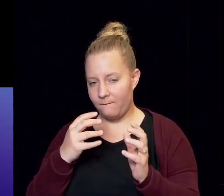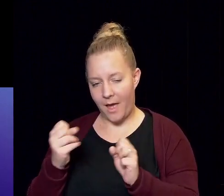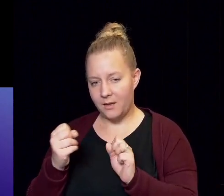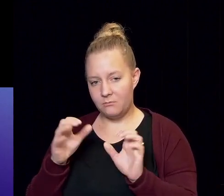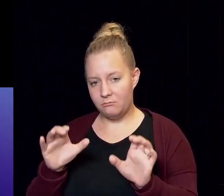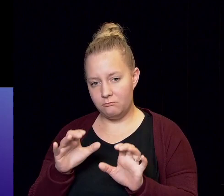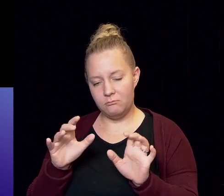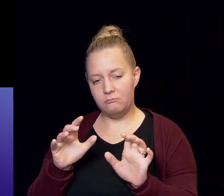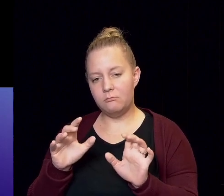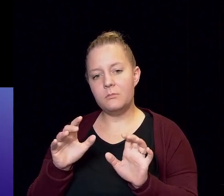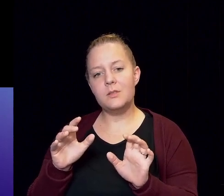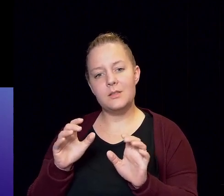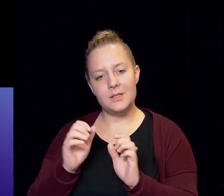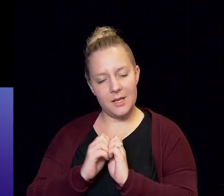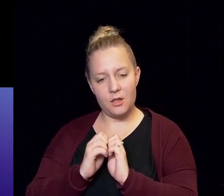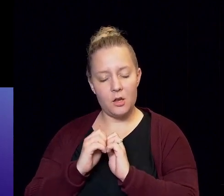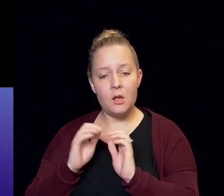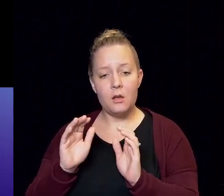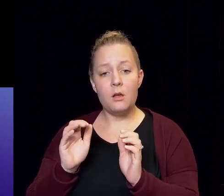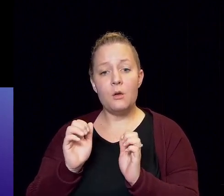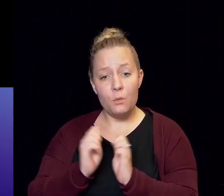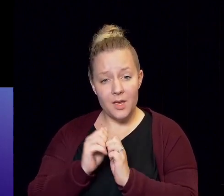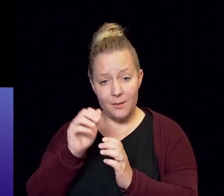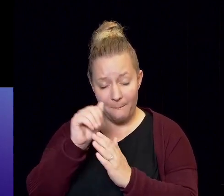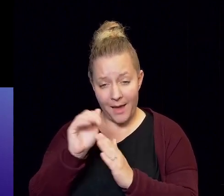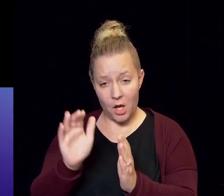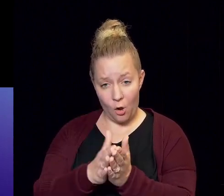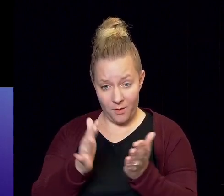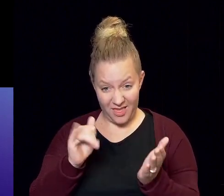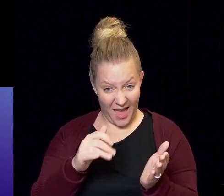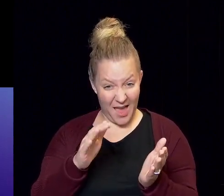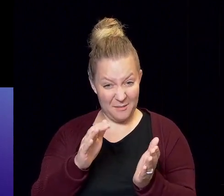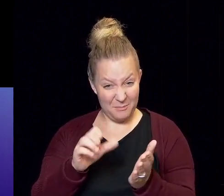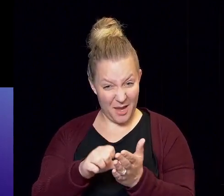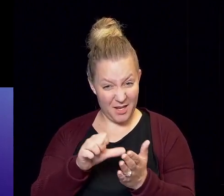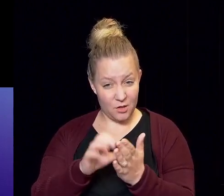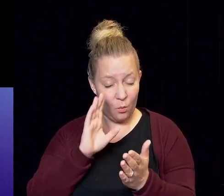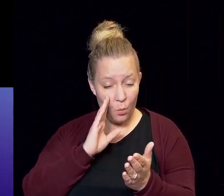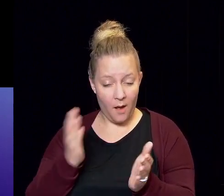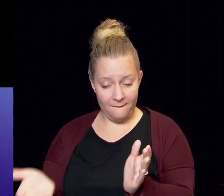So with your packet open to this page, we are going to fold this like hot dog style.